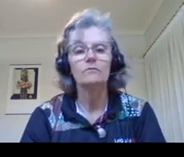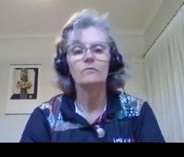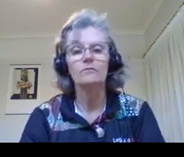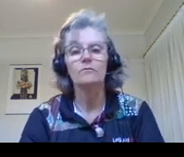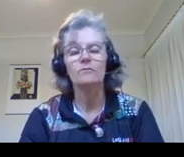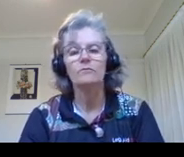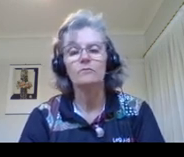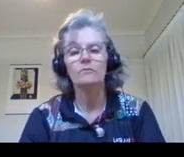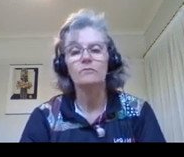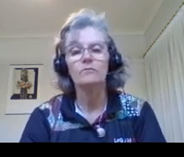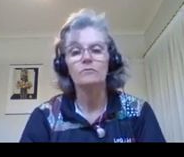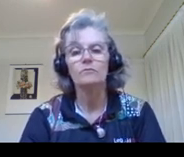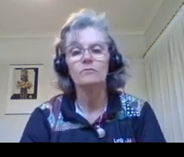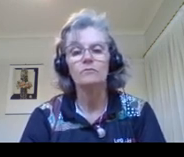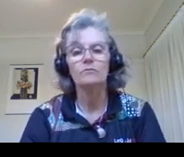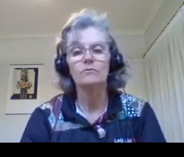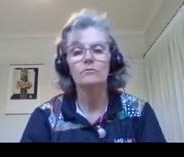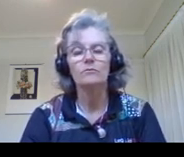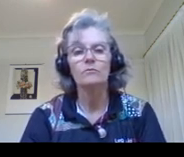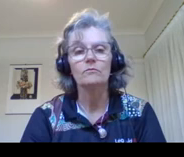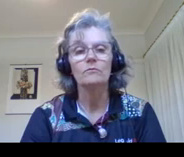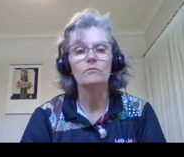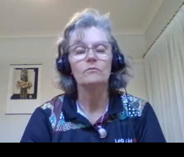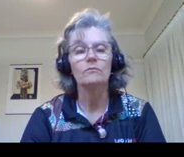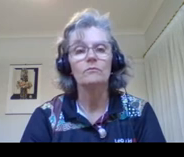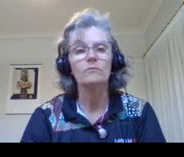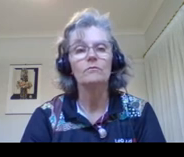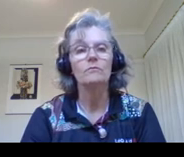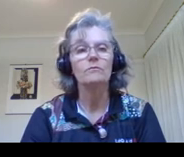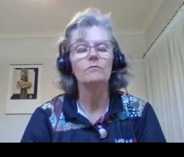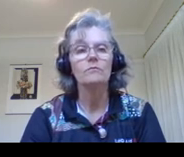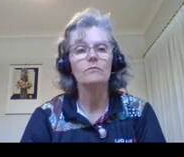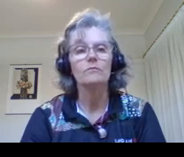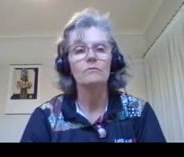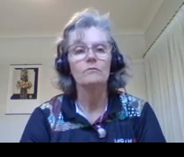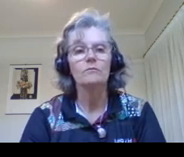measures speaking with your bank or financial institution and speaking with the police